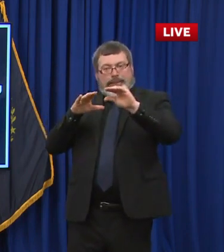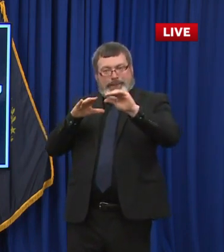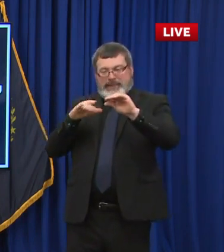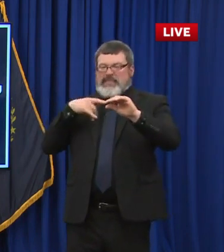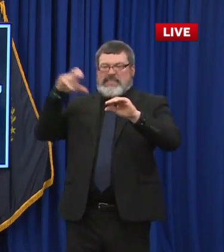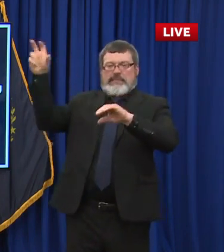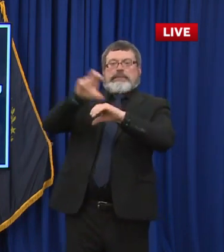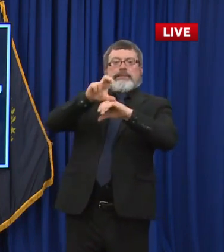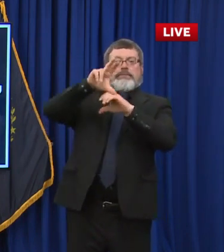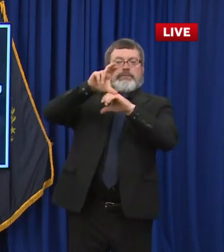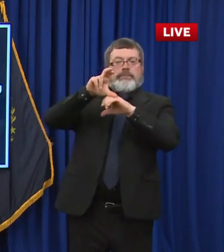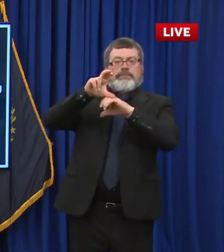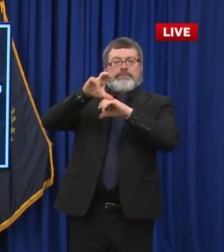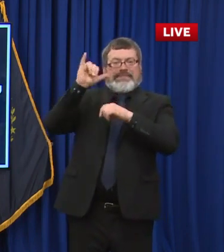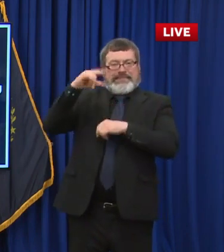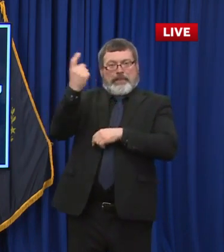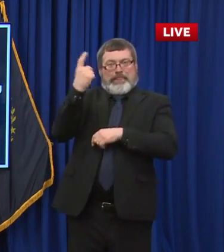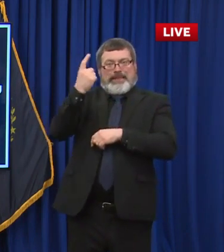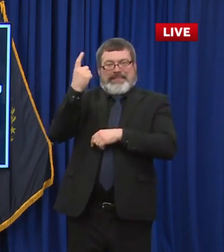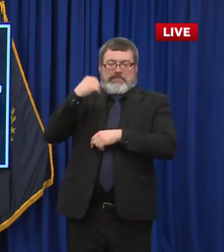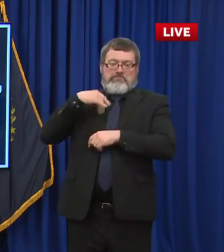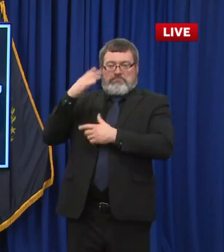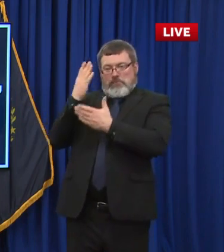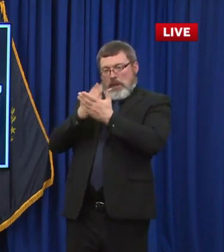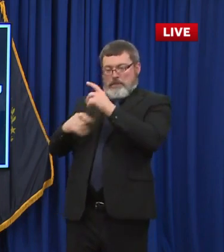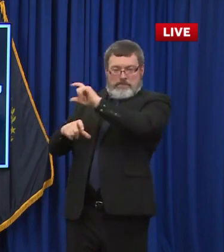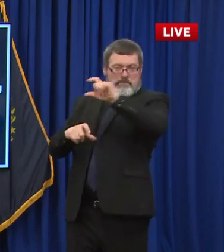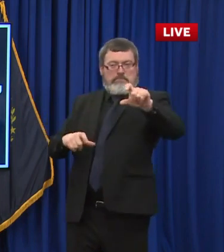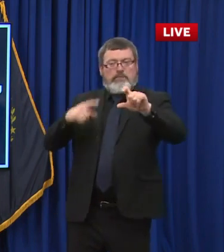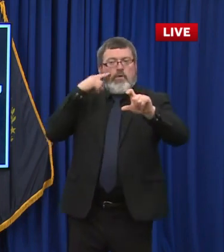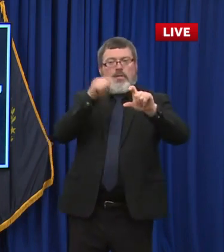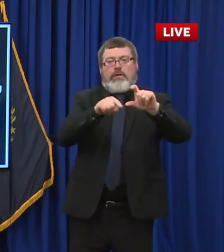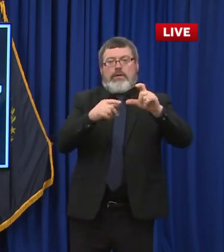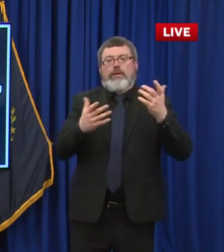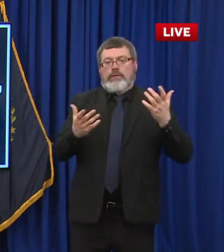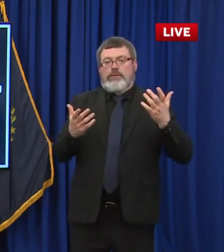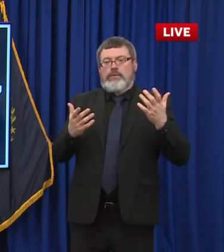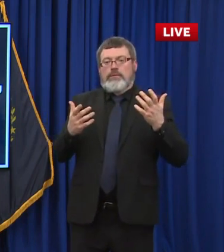TERRIFIC FOR THE STATE. WE NEED IT. WE EXPECTED TO BE HERE IN SOME FORM.